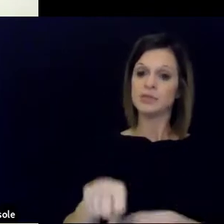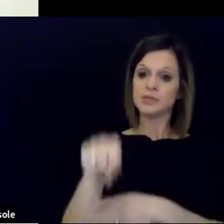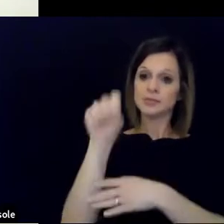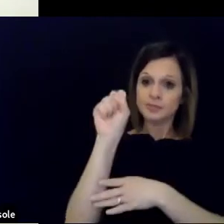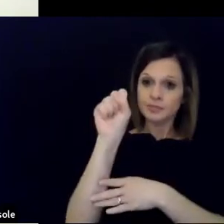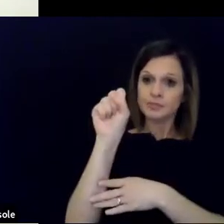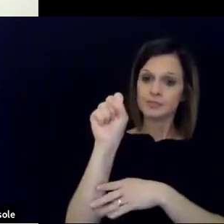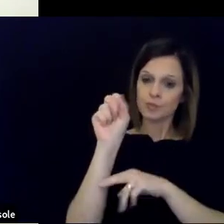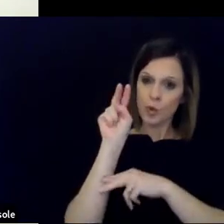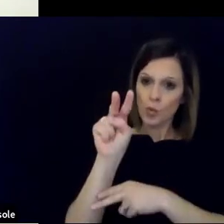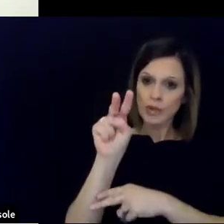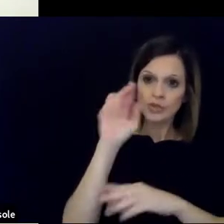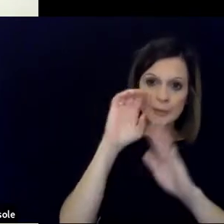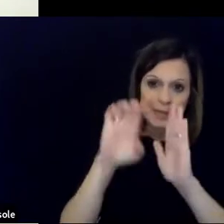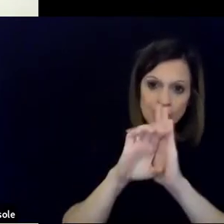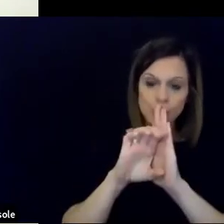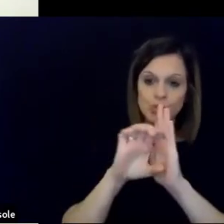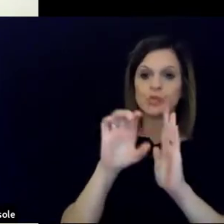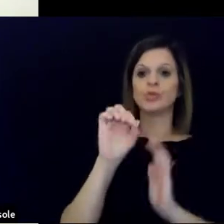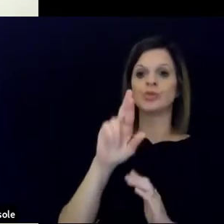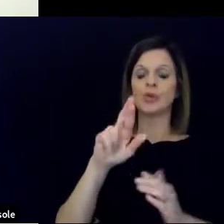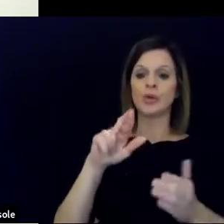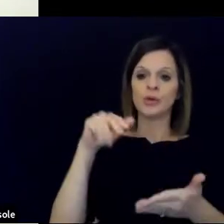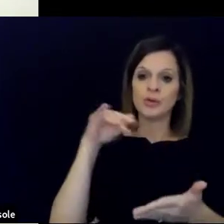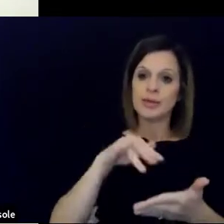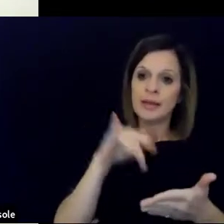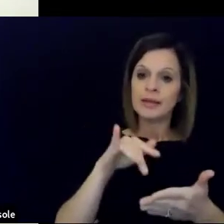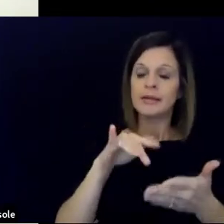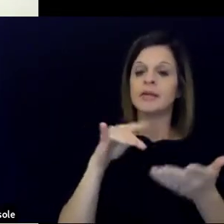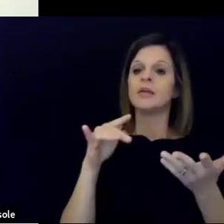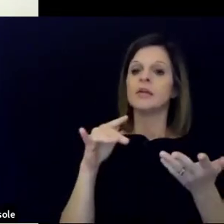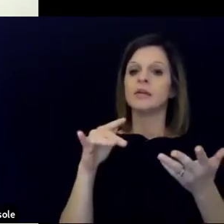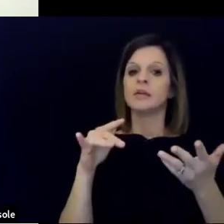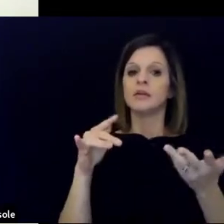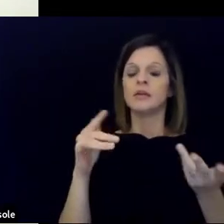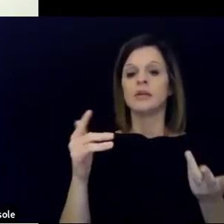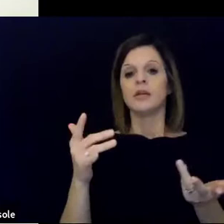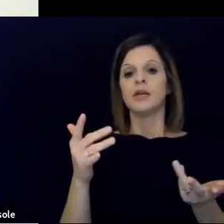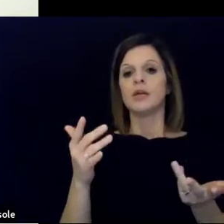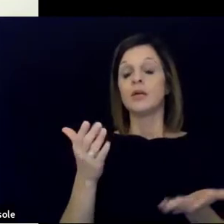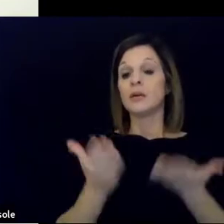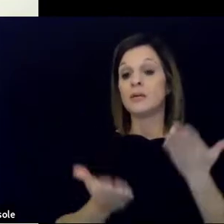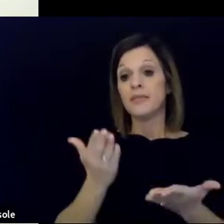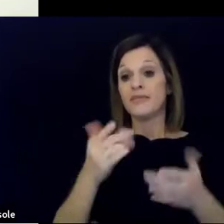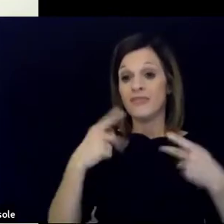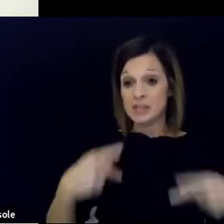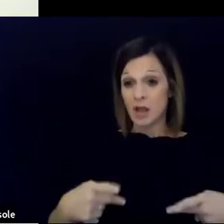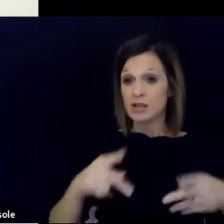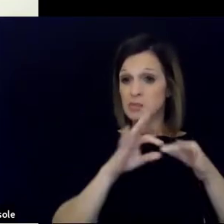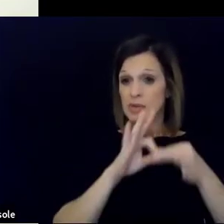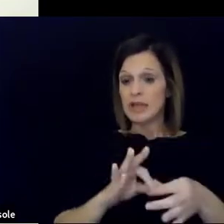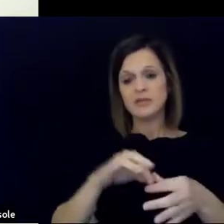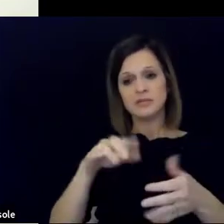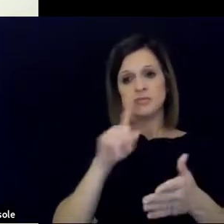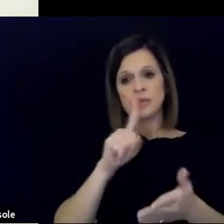But physiologically, what do I have to do? It will be important to have eaten something. It will be important to have slept.